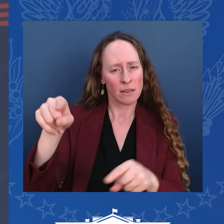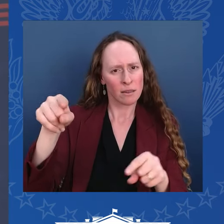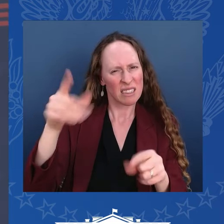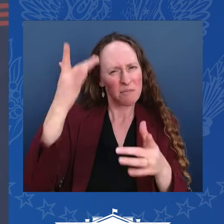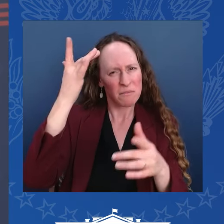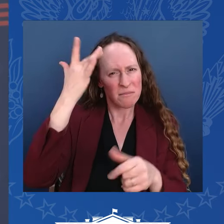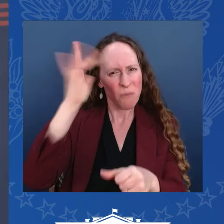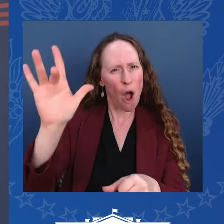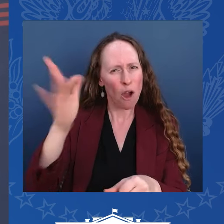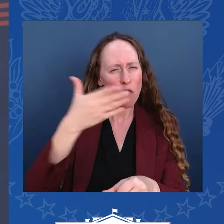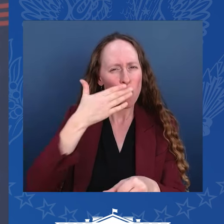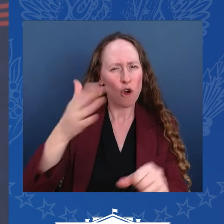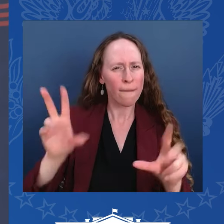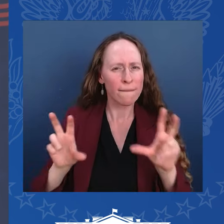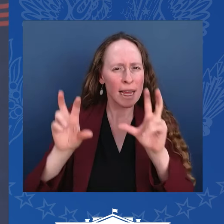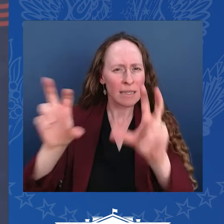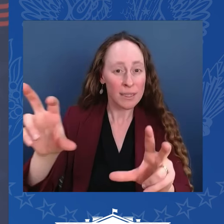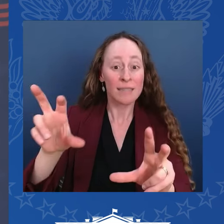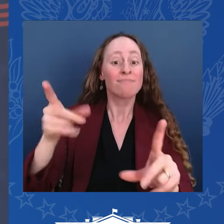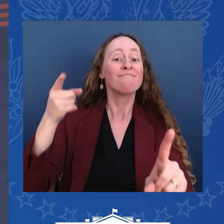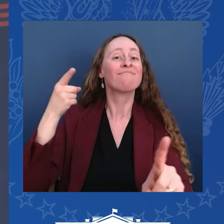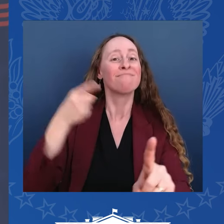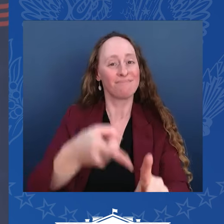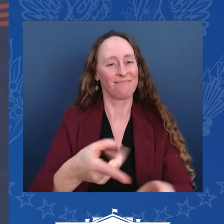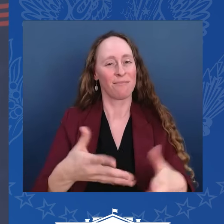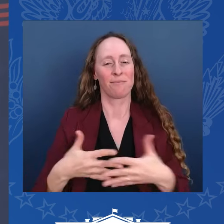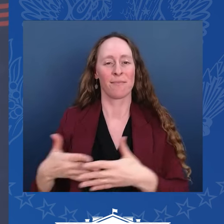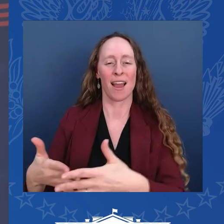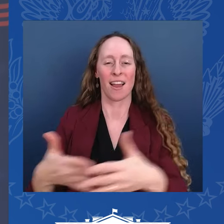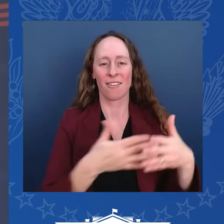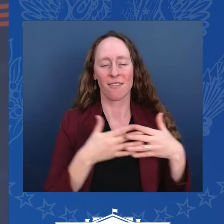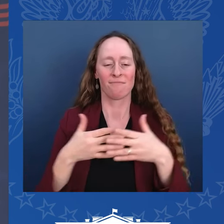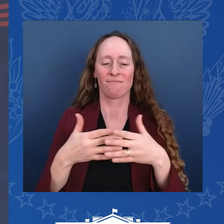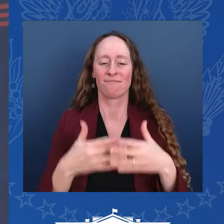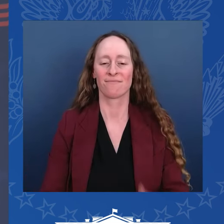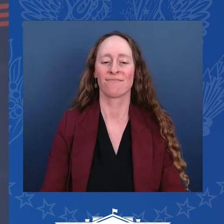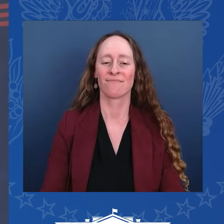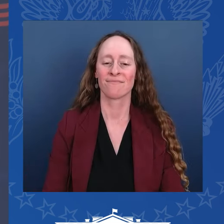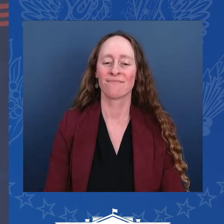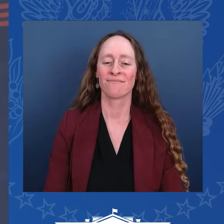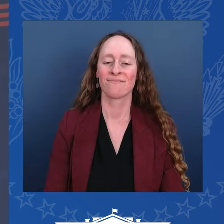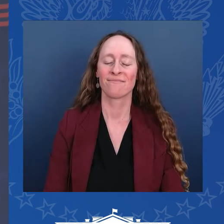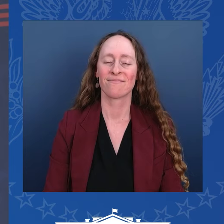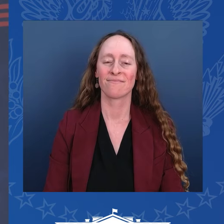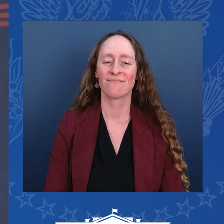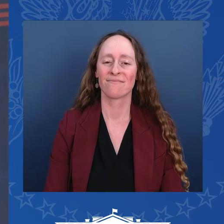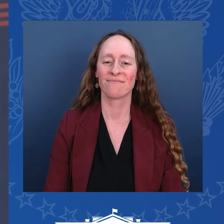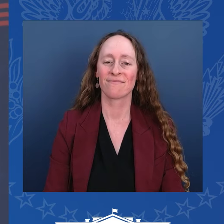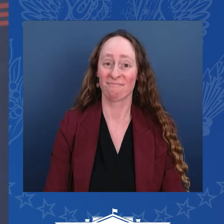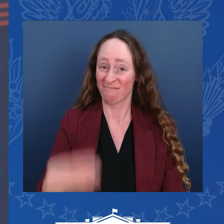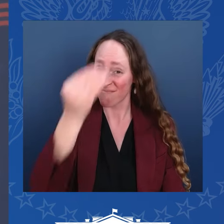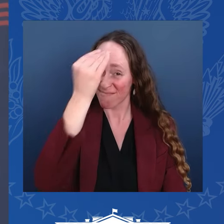To invest in America and all Americans. It's work. Just look at how far we've come from the crisis